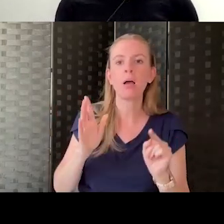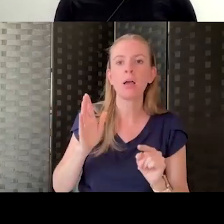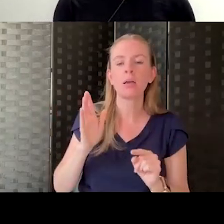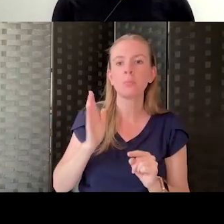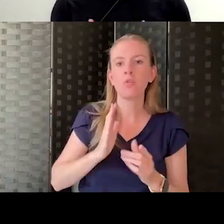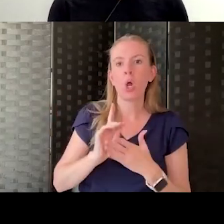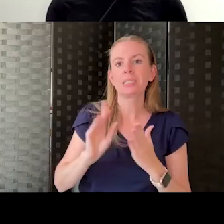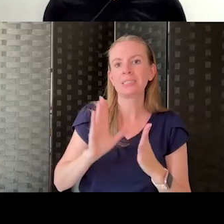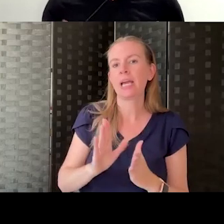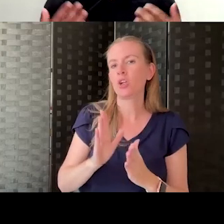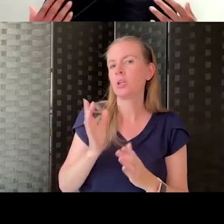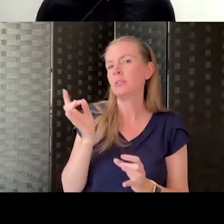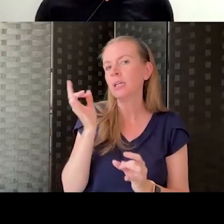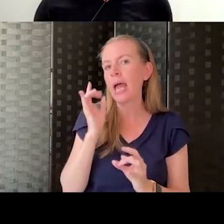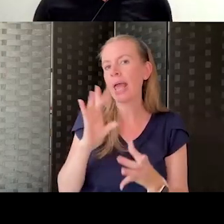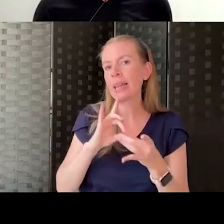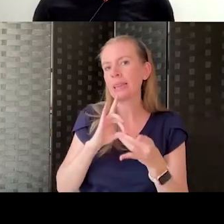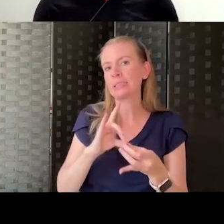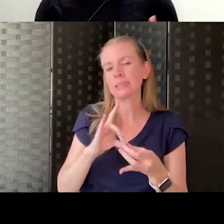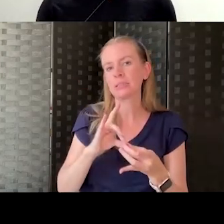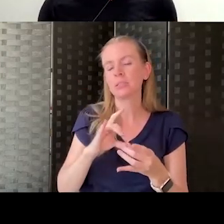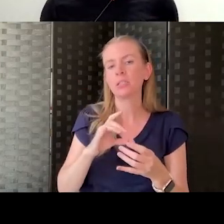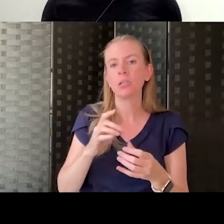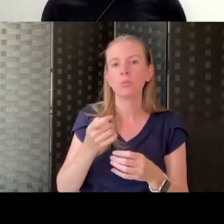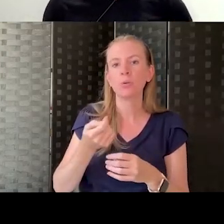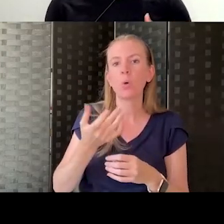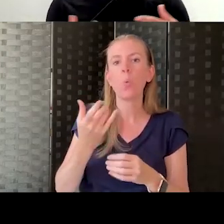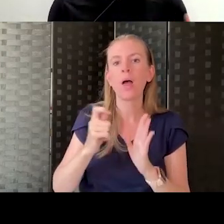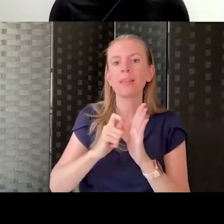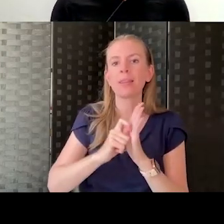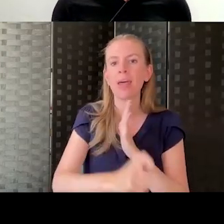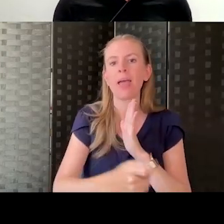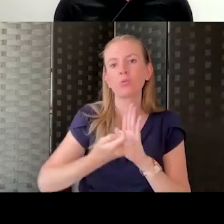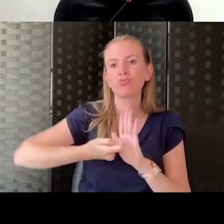that wanted to remove links from everything all remove the underlines. I wanted a clean, minimal